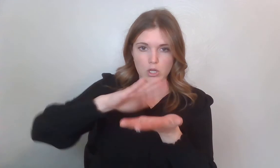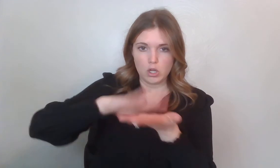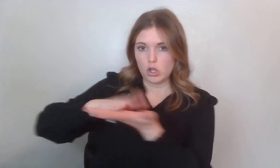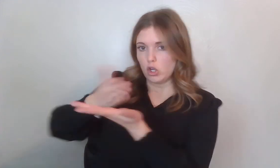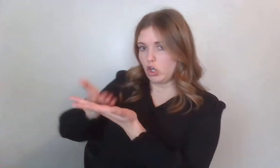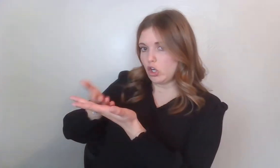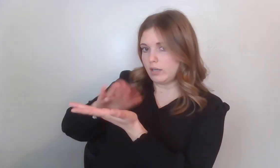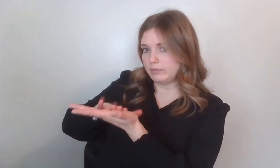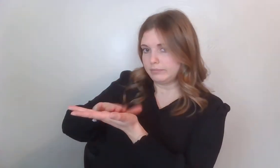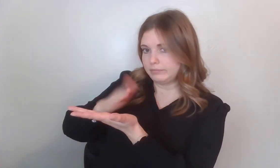COOK